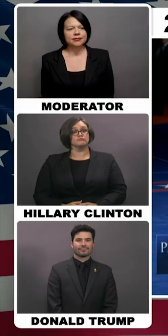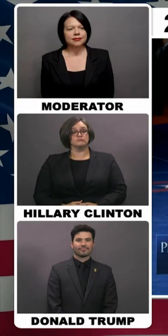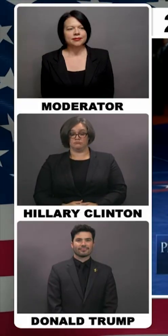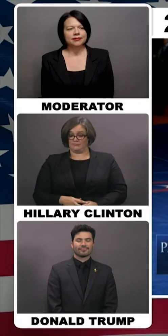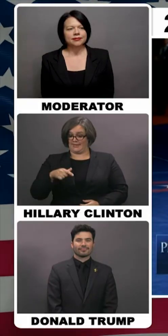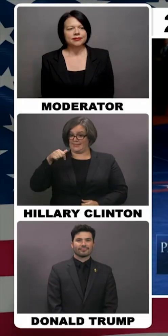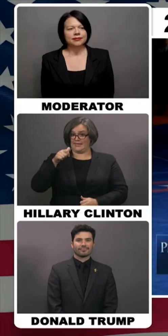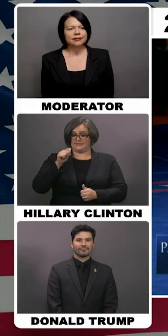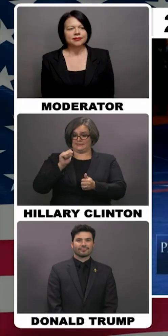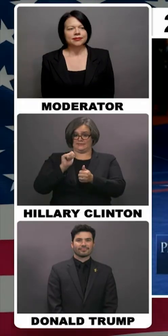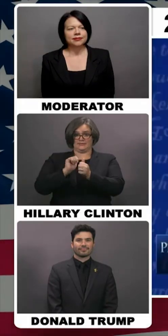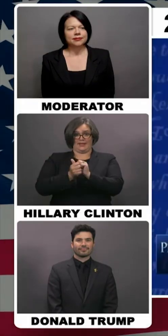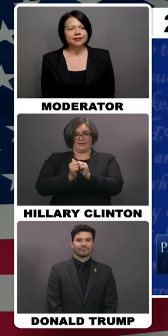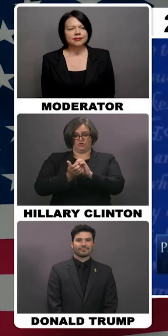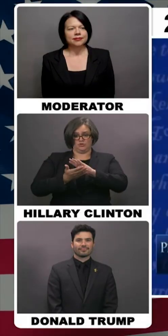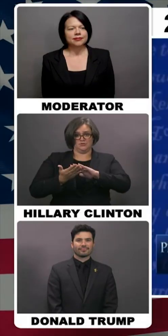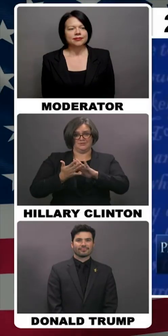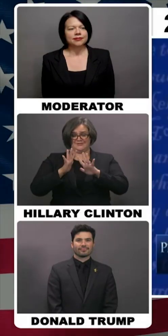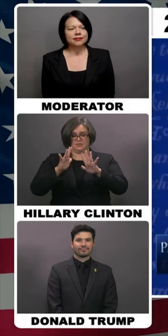has become in part so, um,